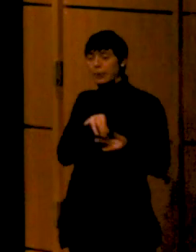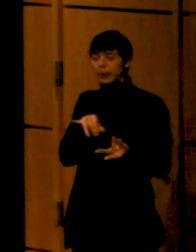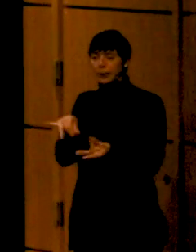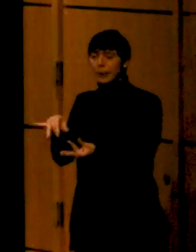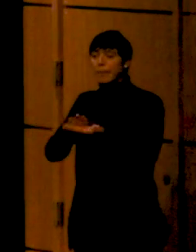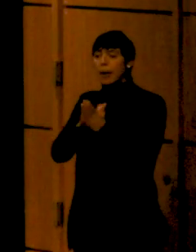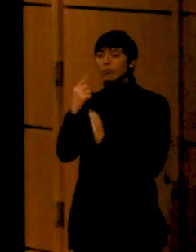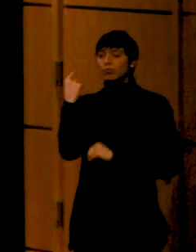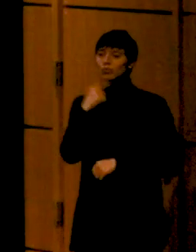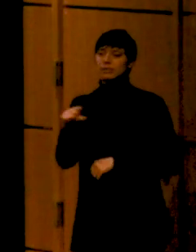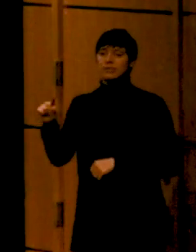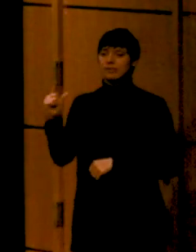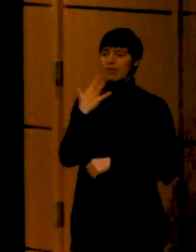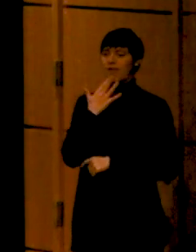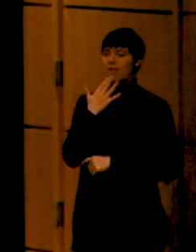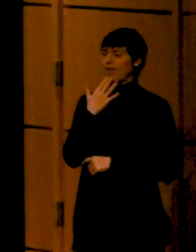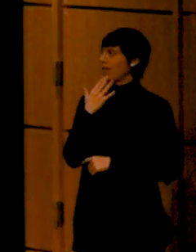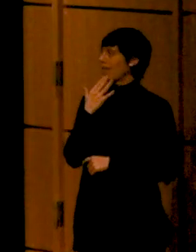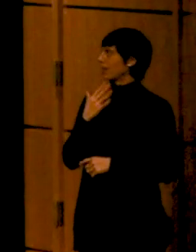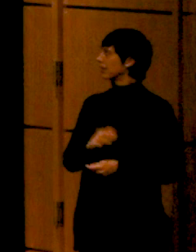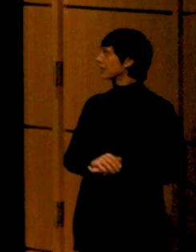That little vase is one of the only ones I know about.